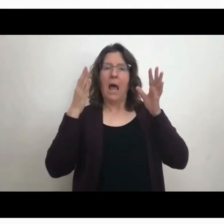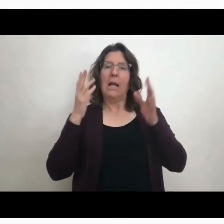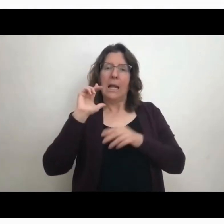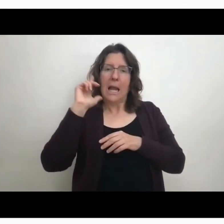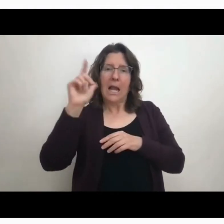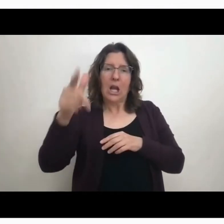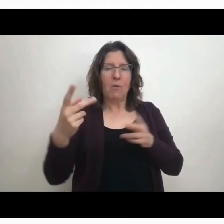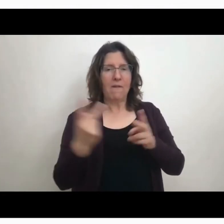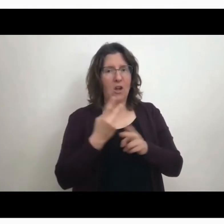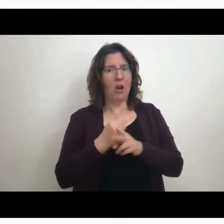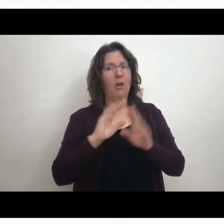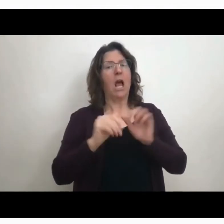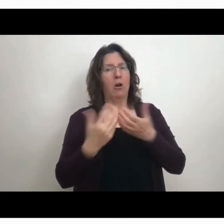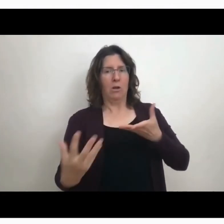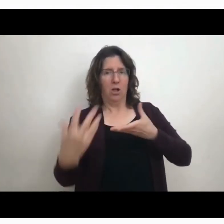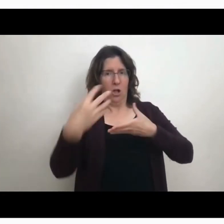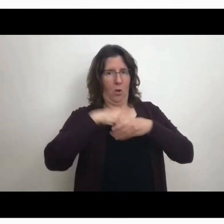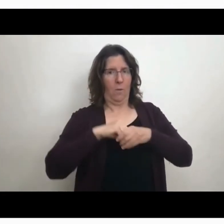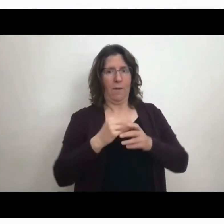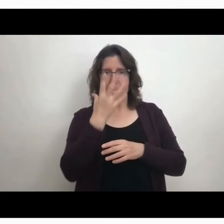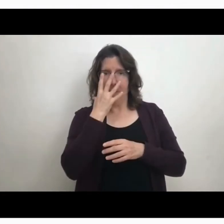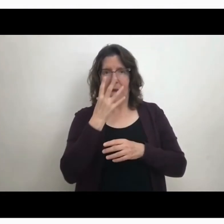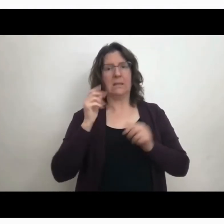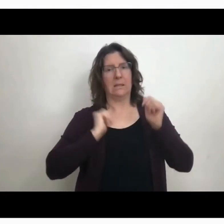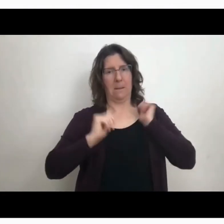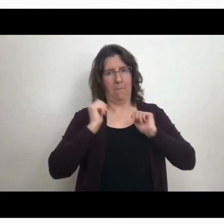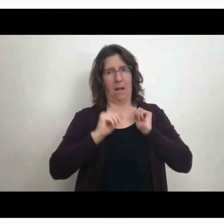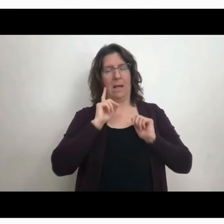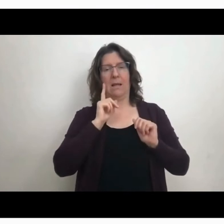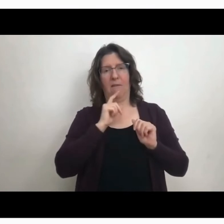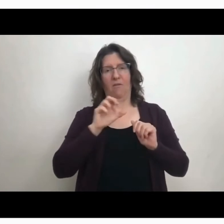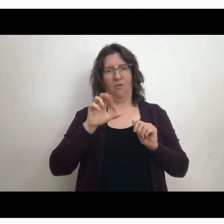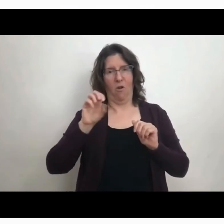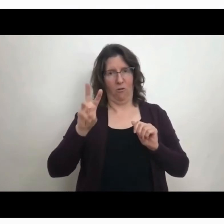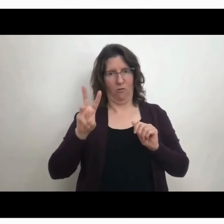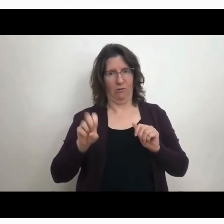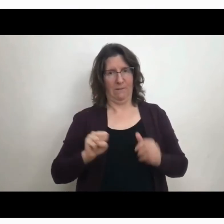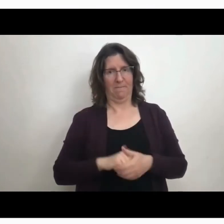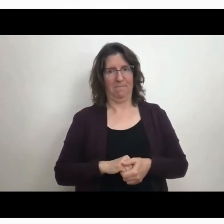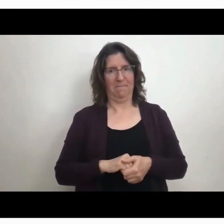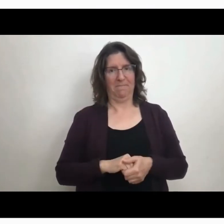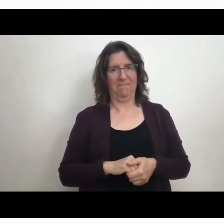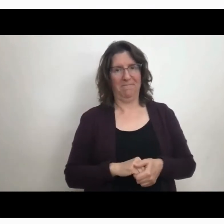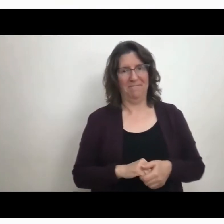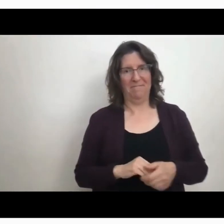So the students made their masks and much later we determined how they could be incorporated into the play.